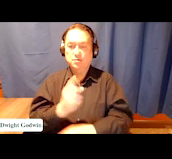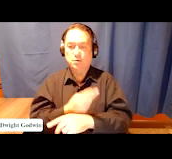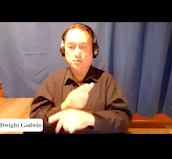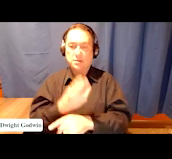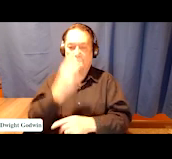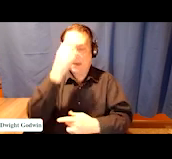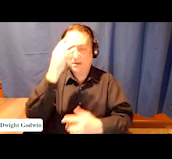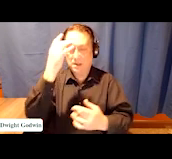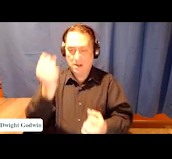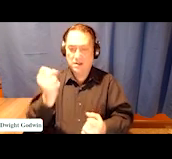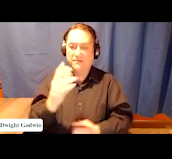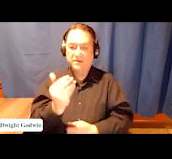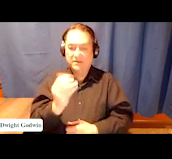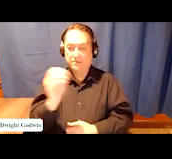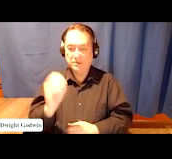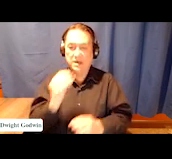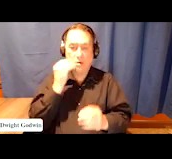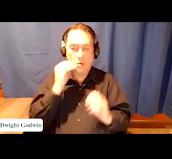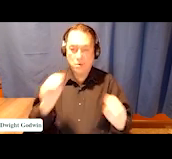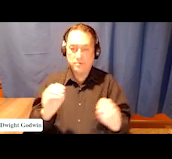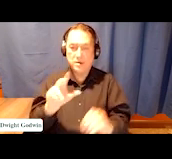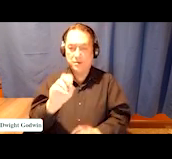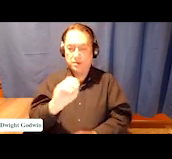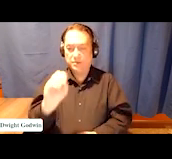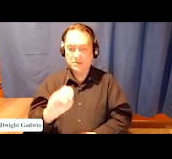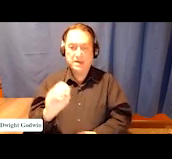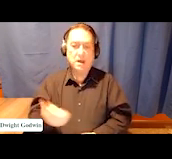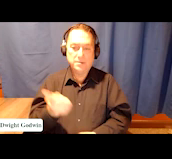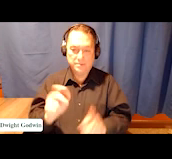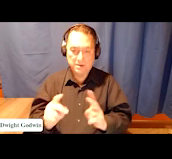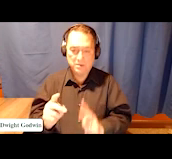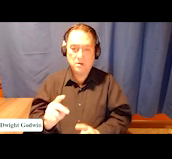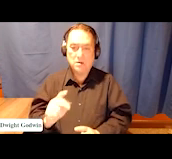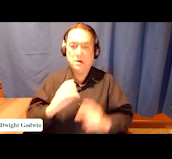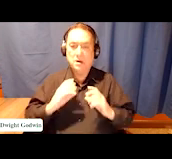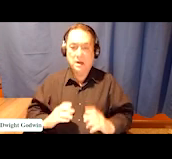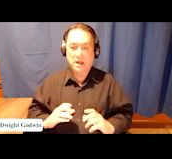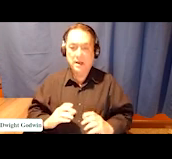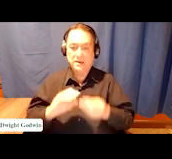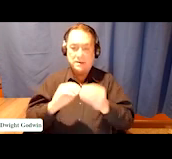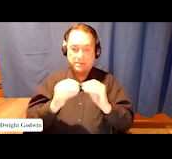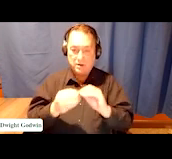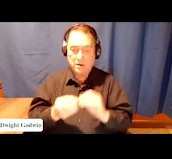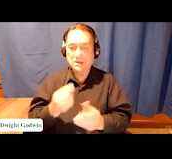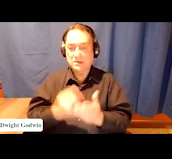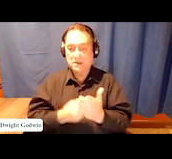15% homelessness, 30% other. Client demographics, sometimes people do not share